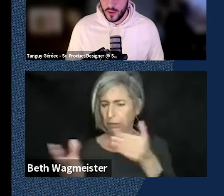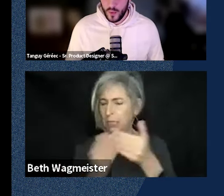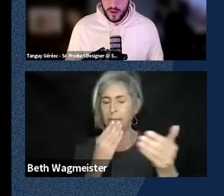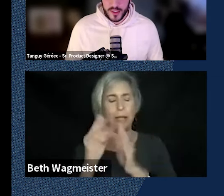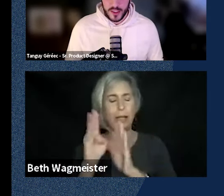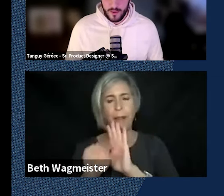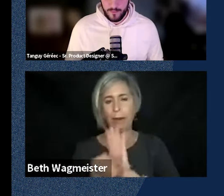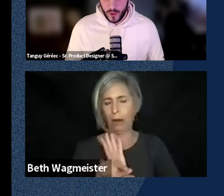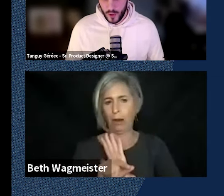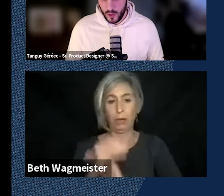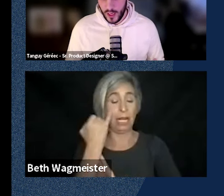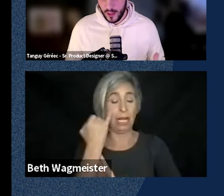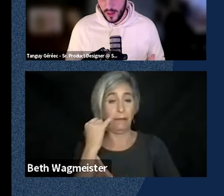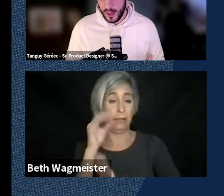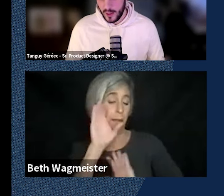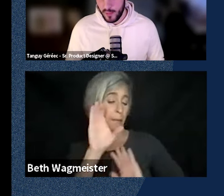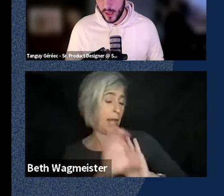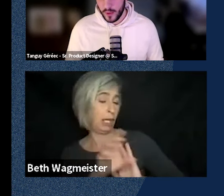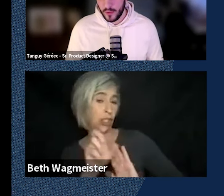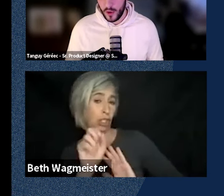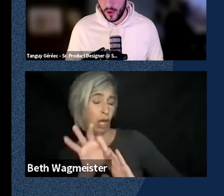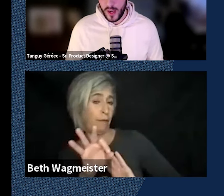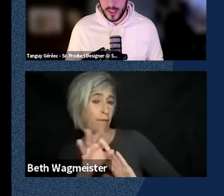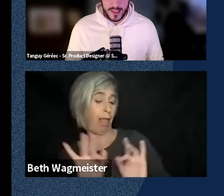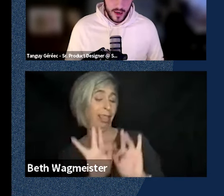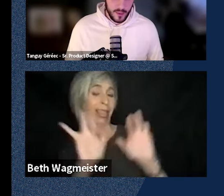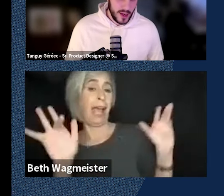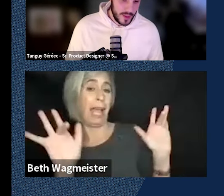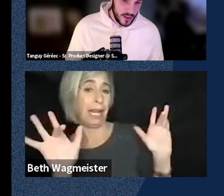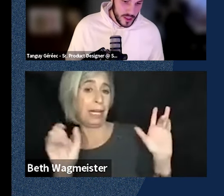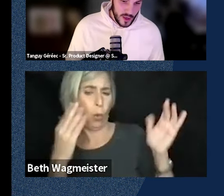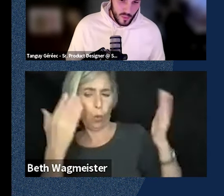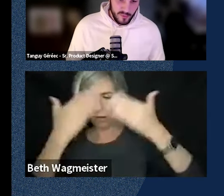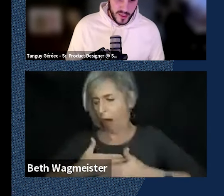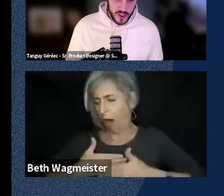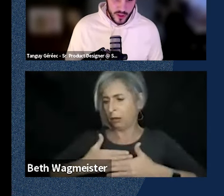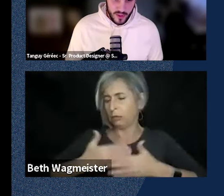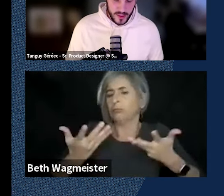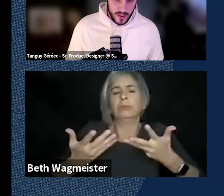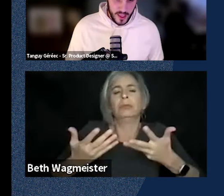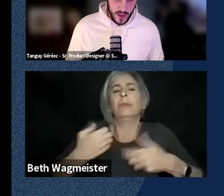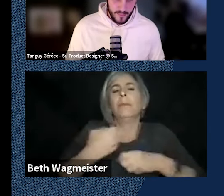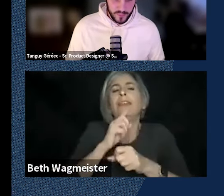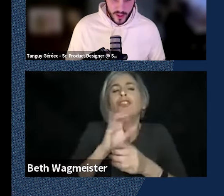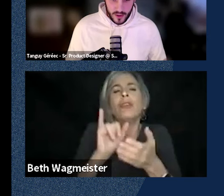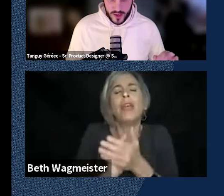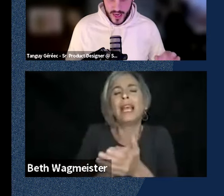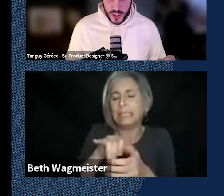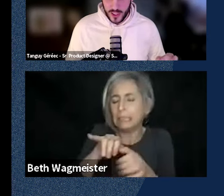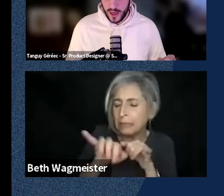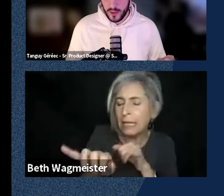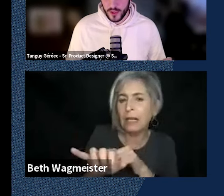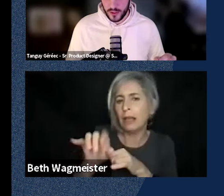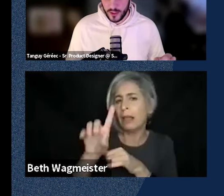So whether it's a photo, a light background or a dark background, we've made sure that the the dashed line the dotted